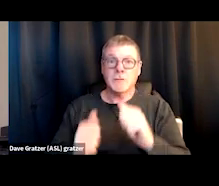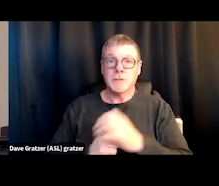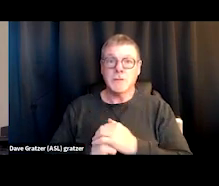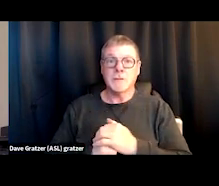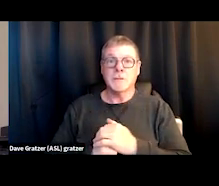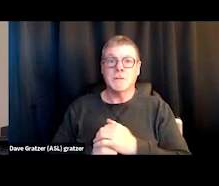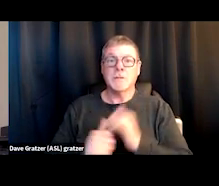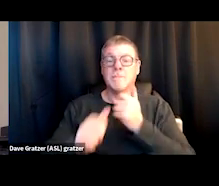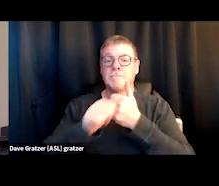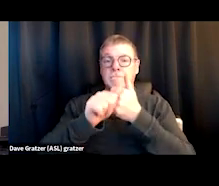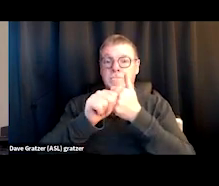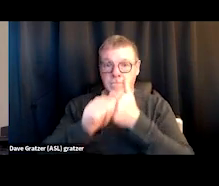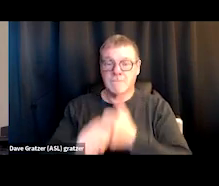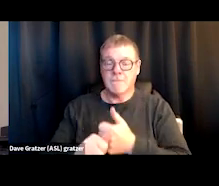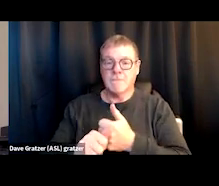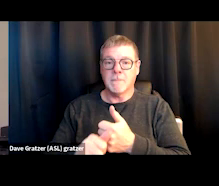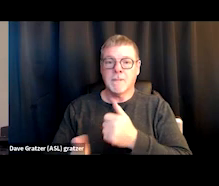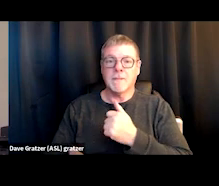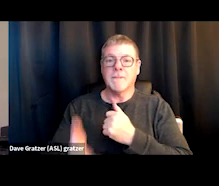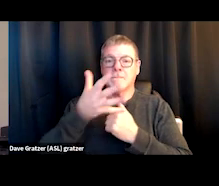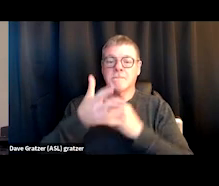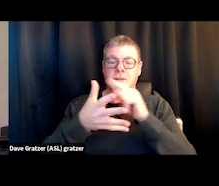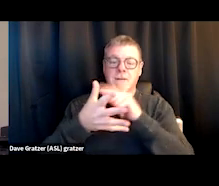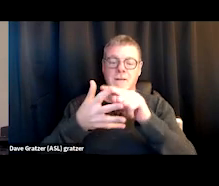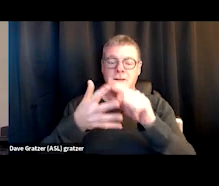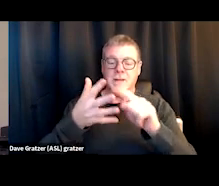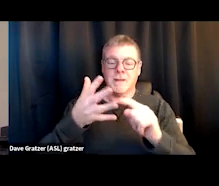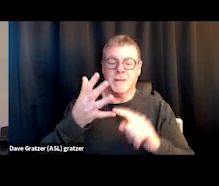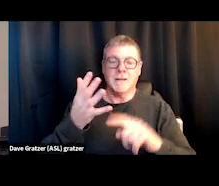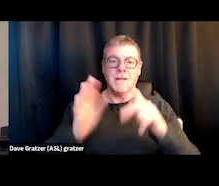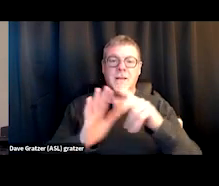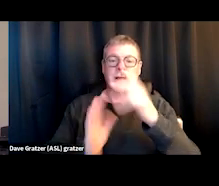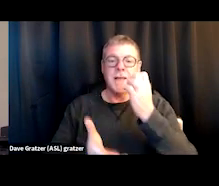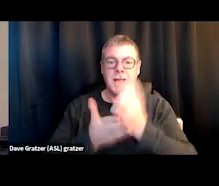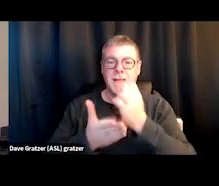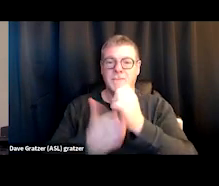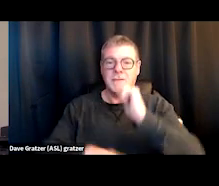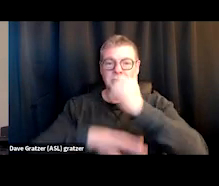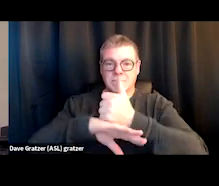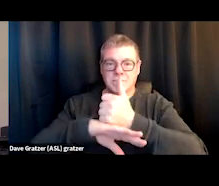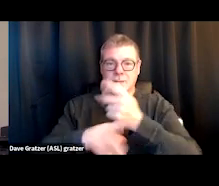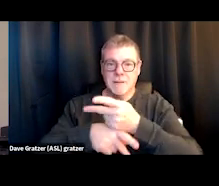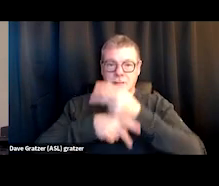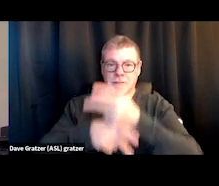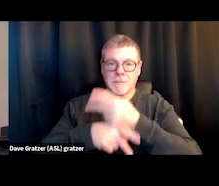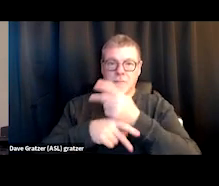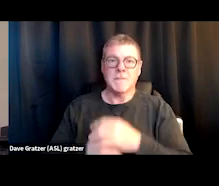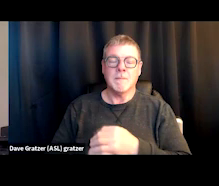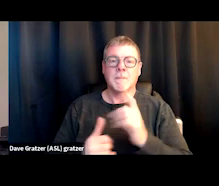following the sort of five pillars of evidence-based care, you know, person-centered.